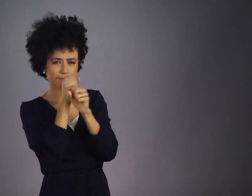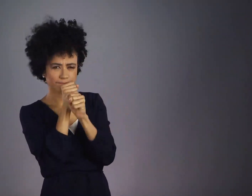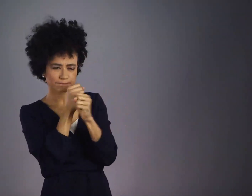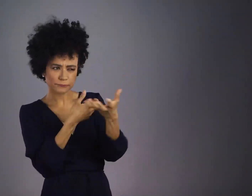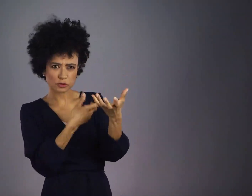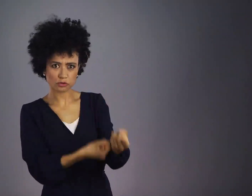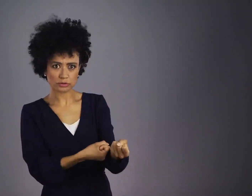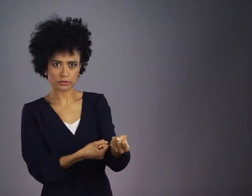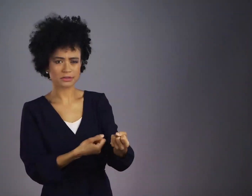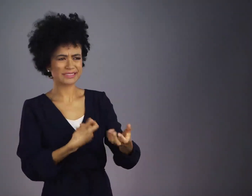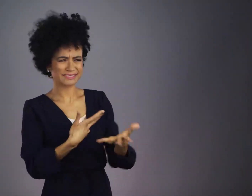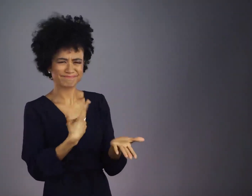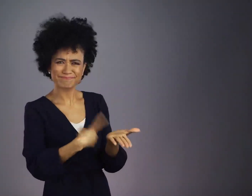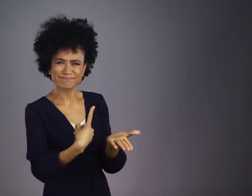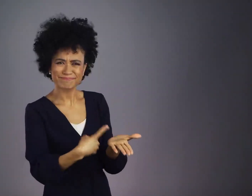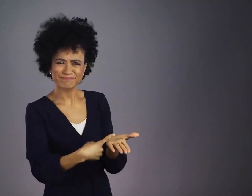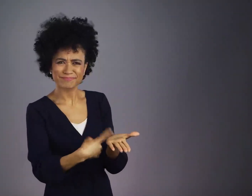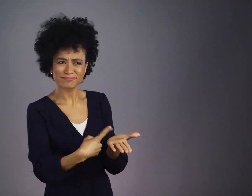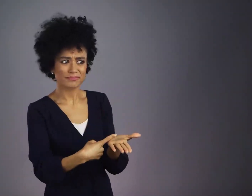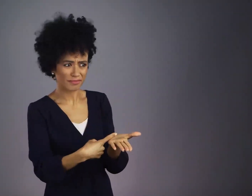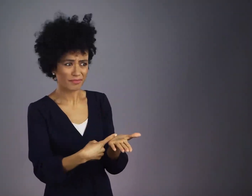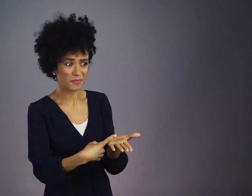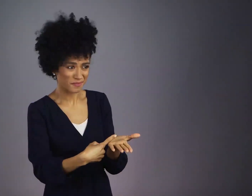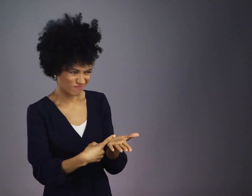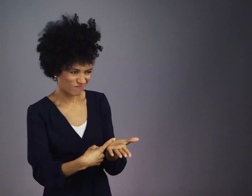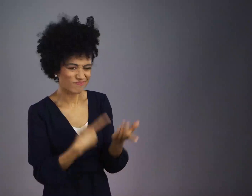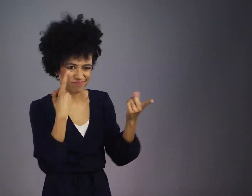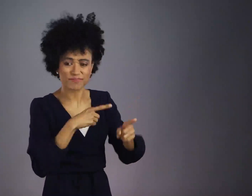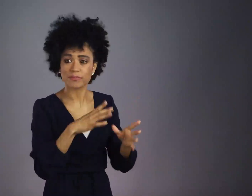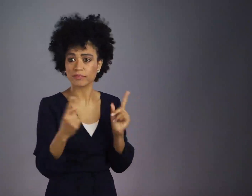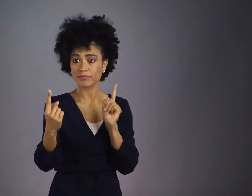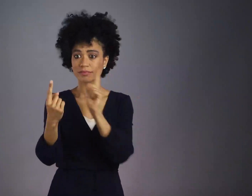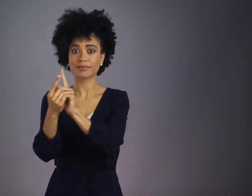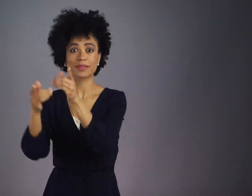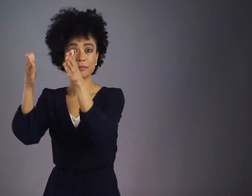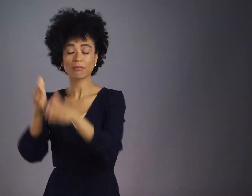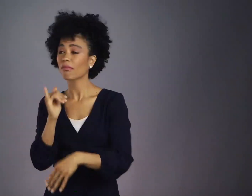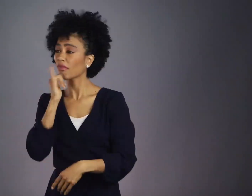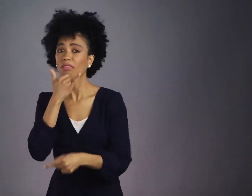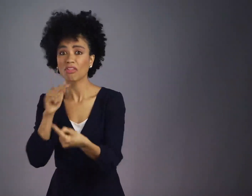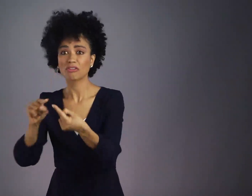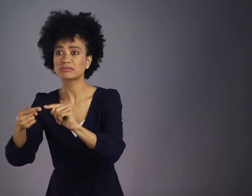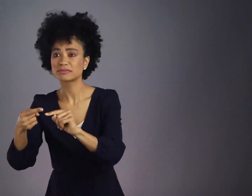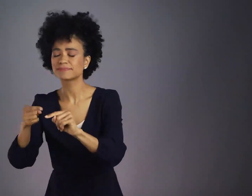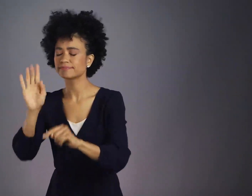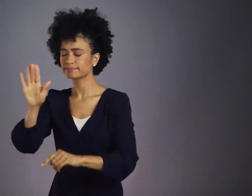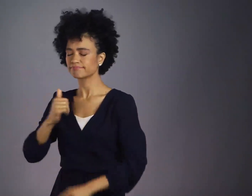We discuss them with someone immediately and make amends quickly if we have harmed anyone.